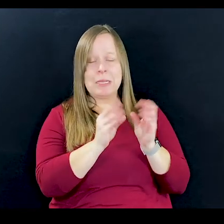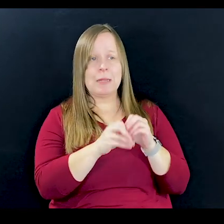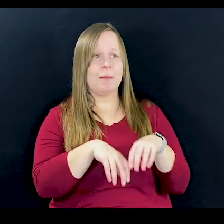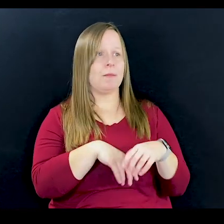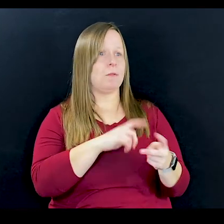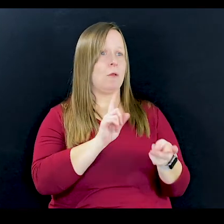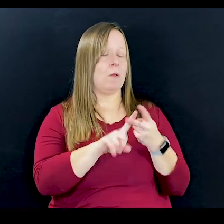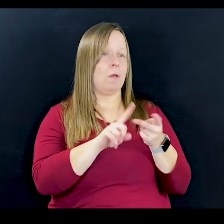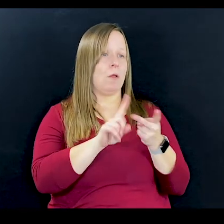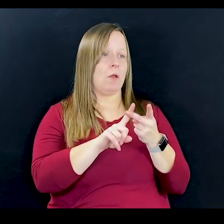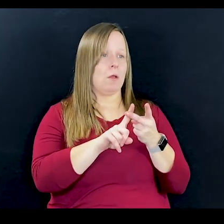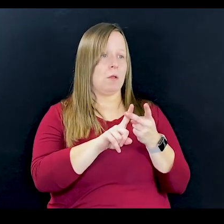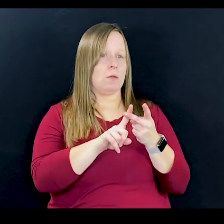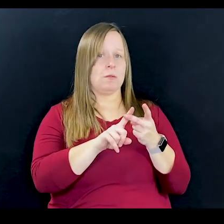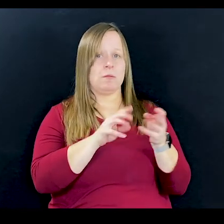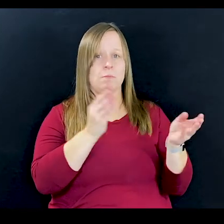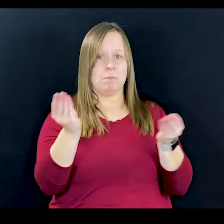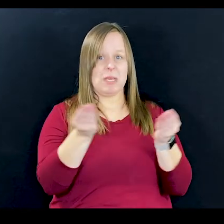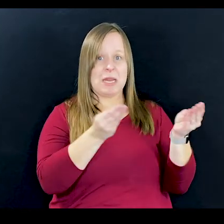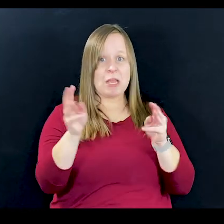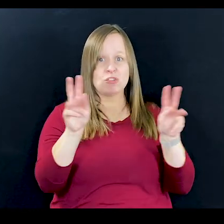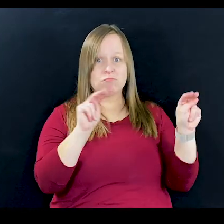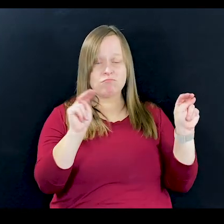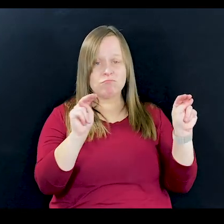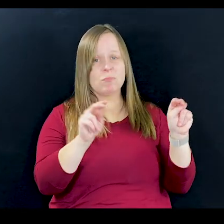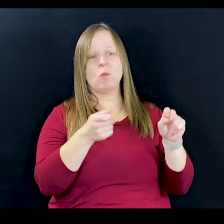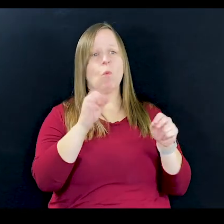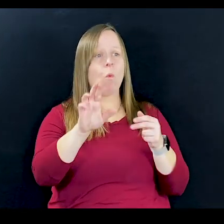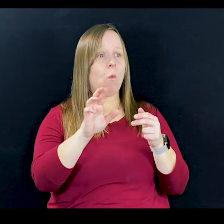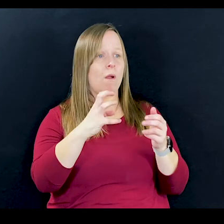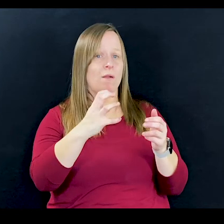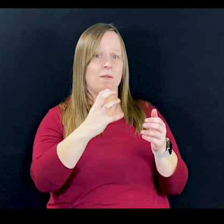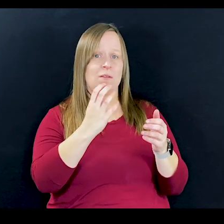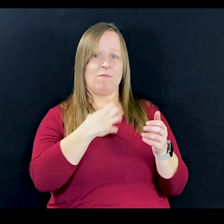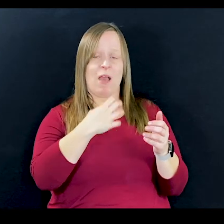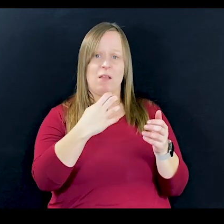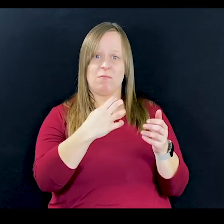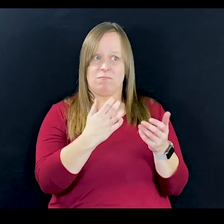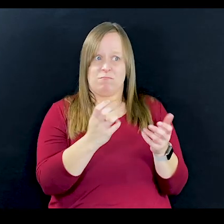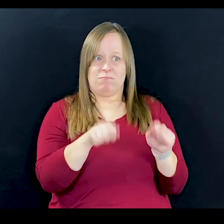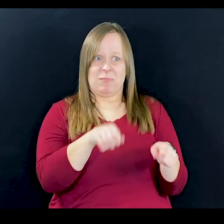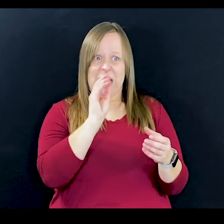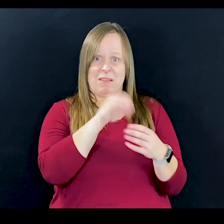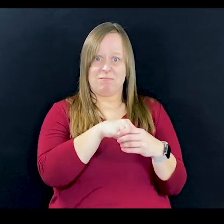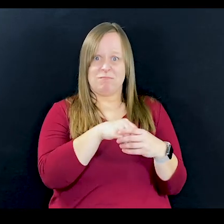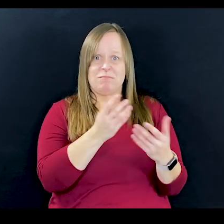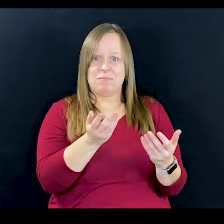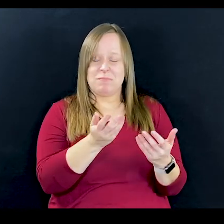meeting, you can go to mediation, or if need be you can file a complaint.